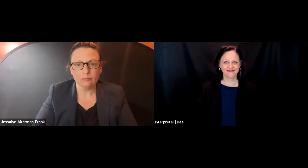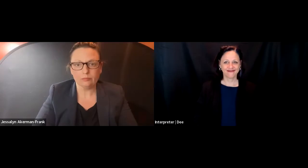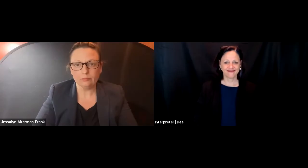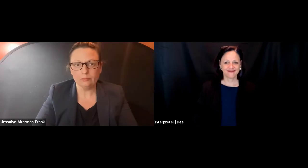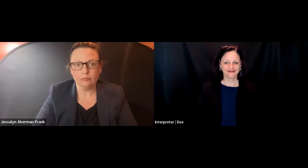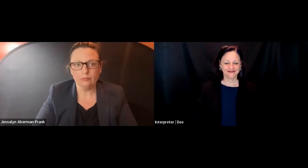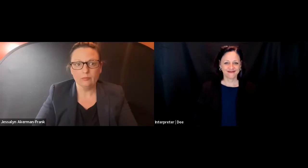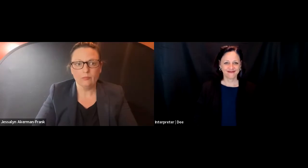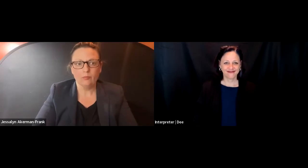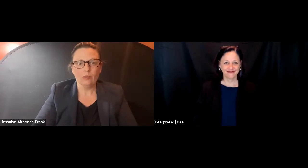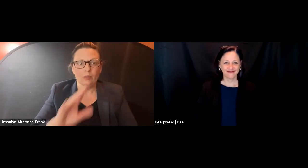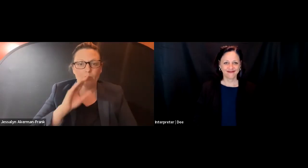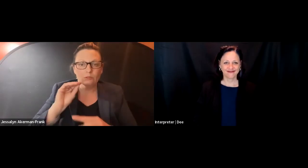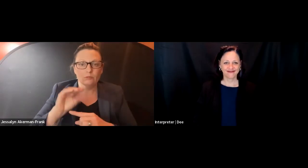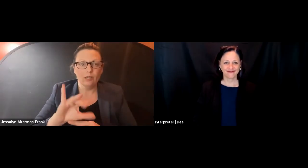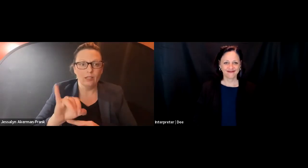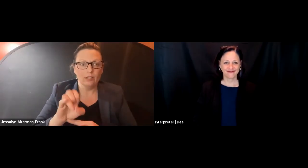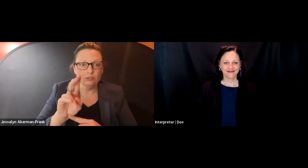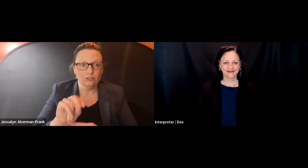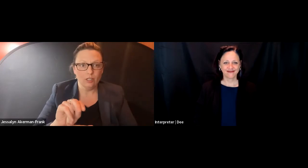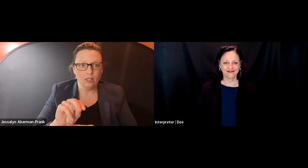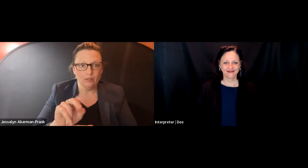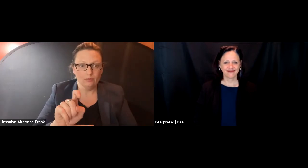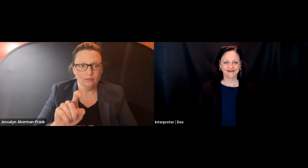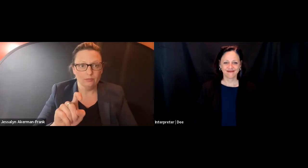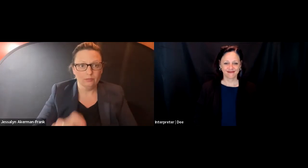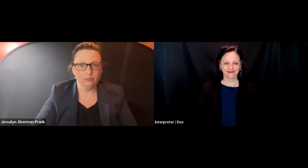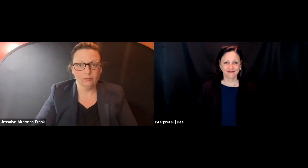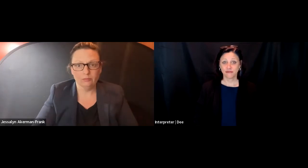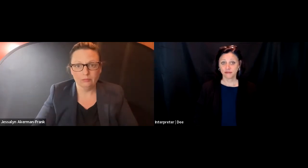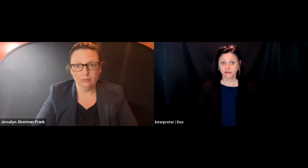Jessalyn: Great. I will turn Patrick's screen on.